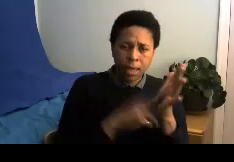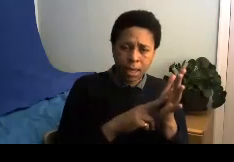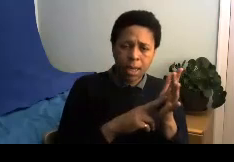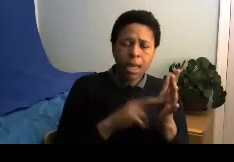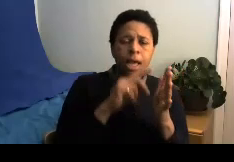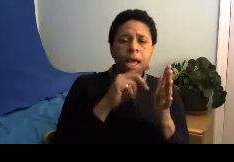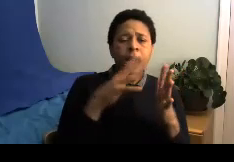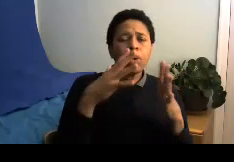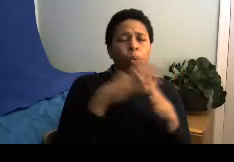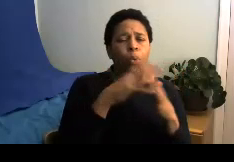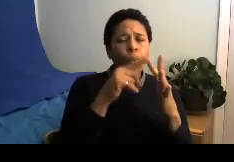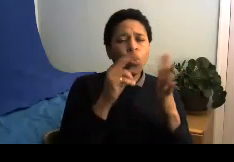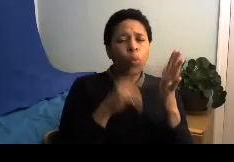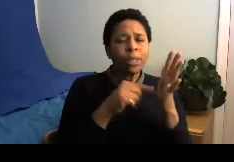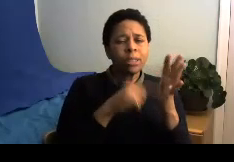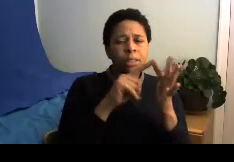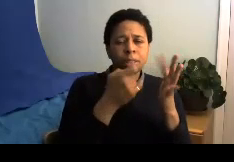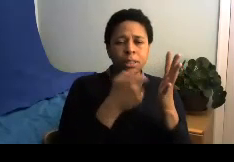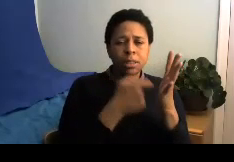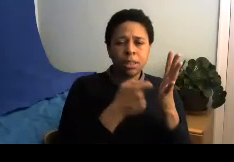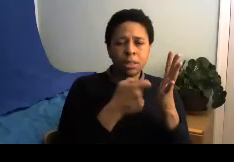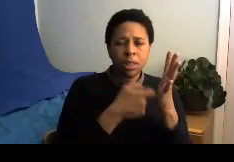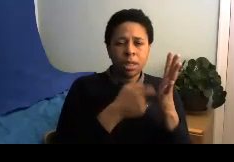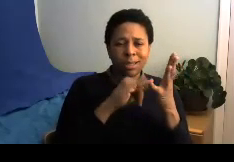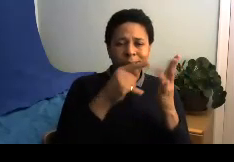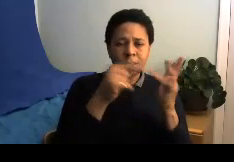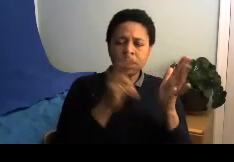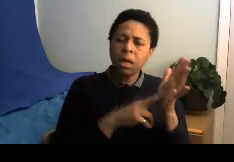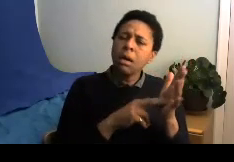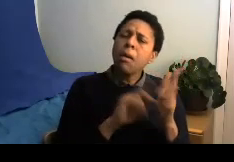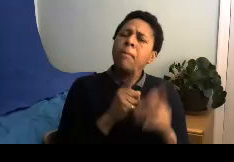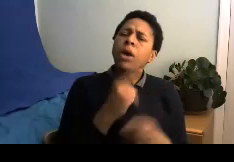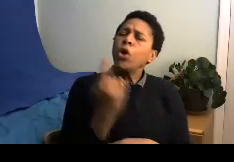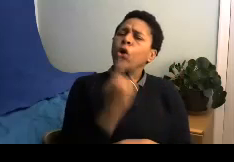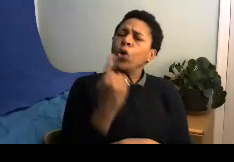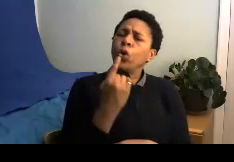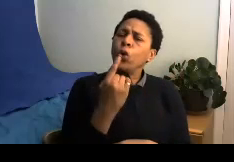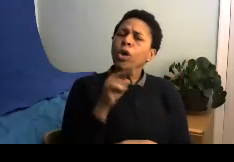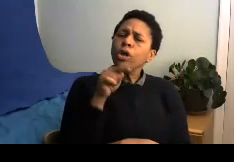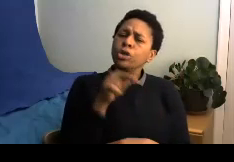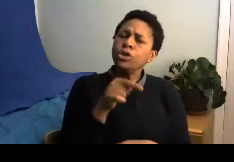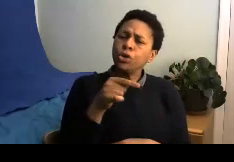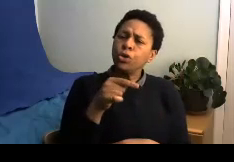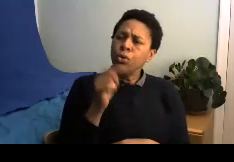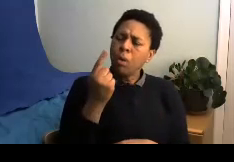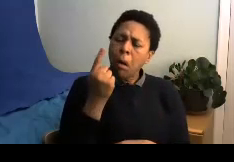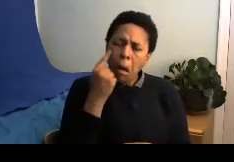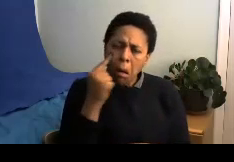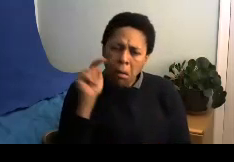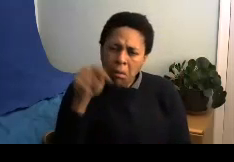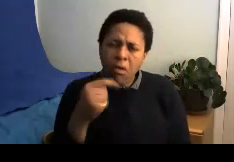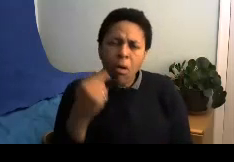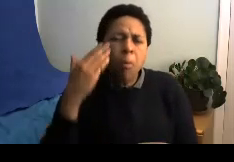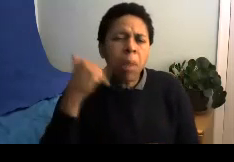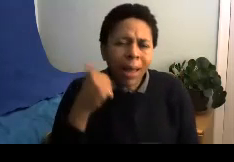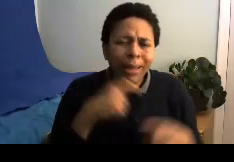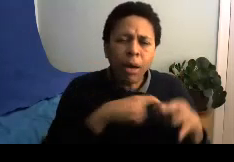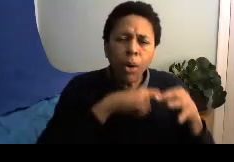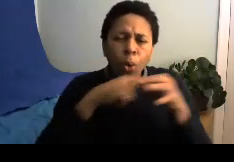like to know who are your go to Black / queer writers, fiction theory, whatever? Who excites you the most?